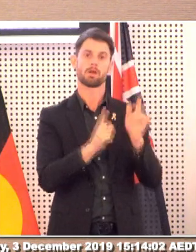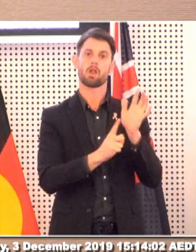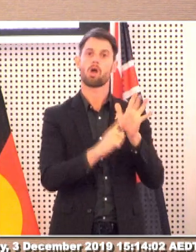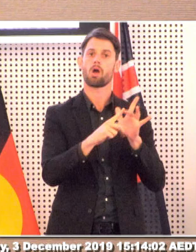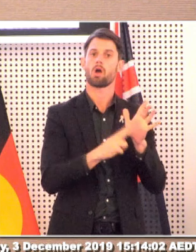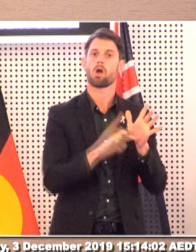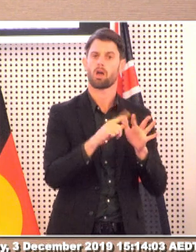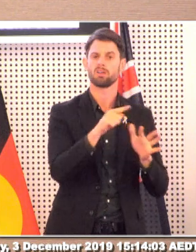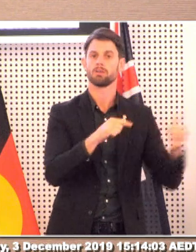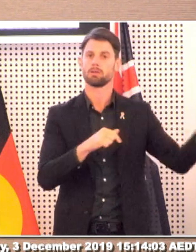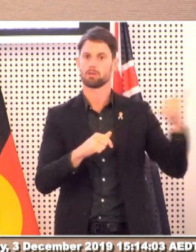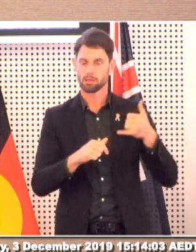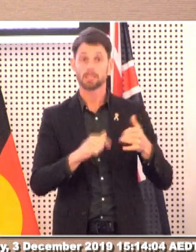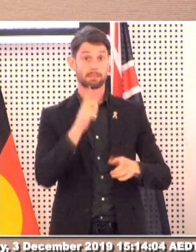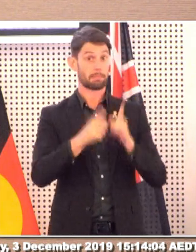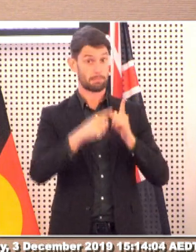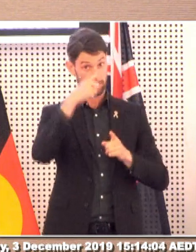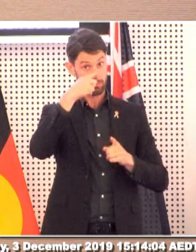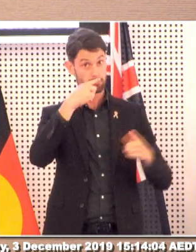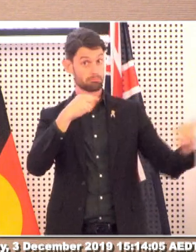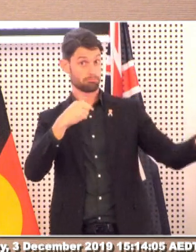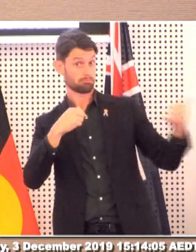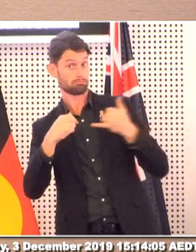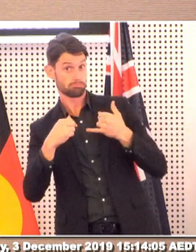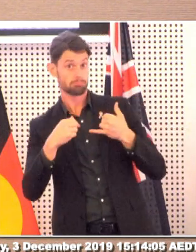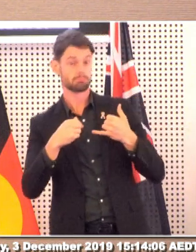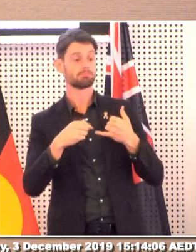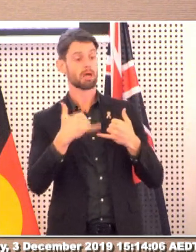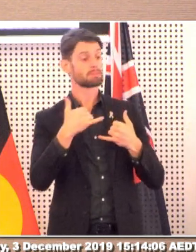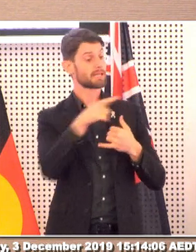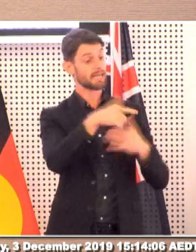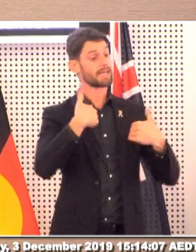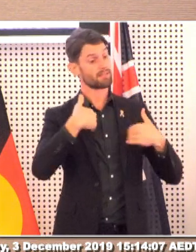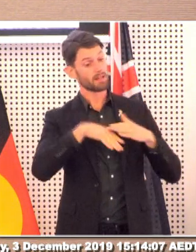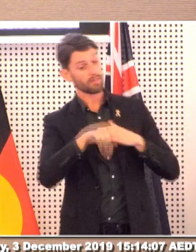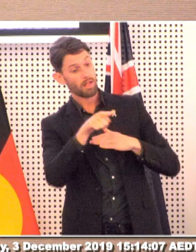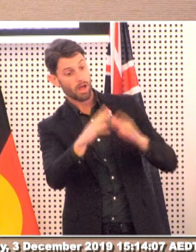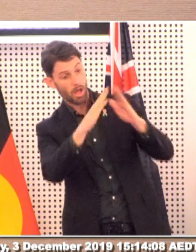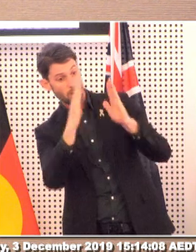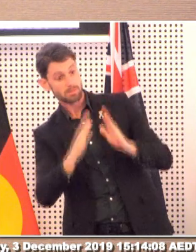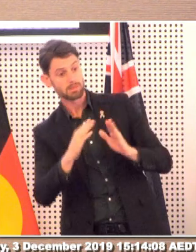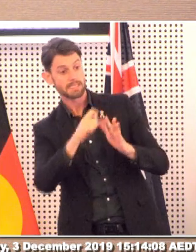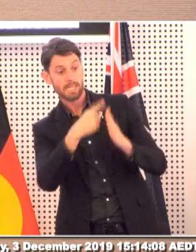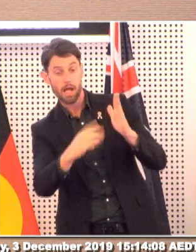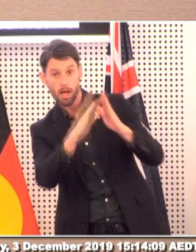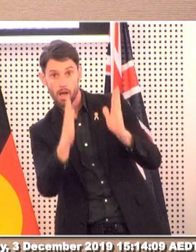some form of mental health facility, disability facility, and SRS are requesting